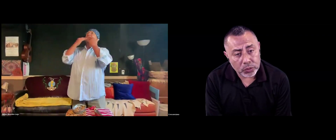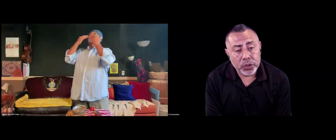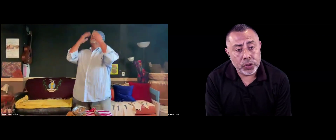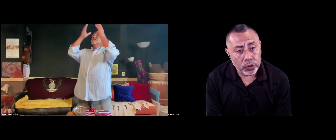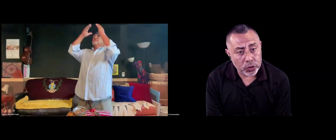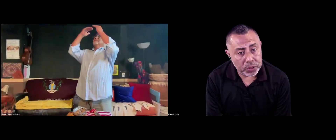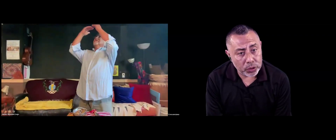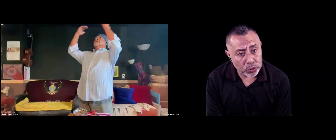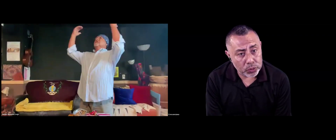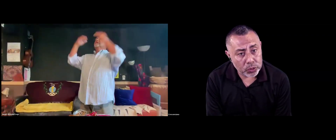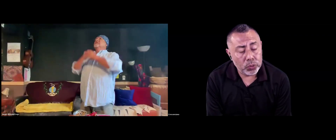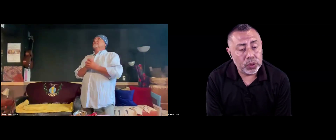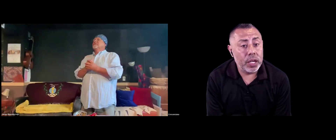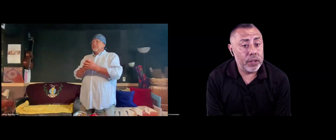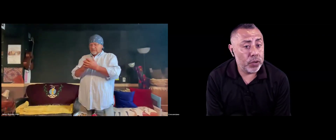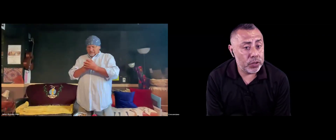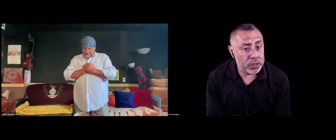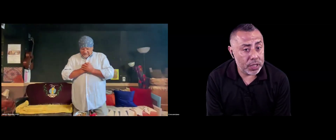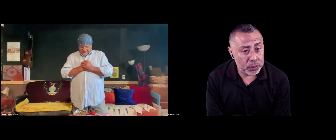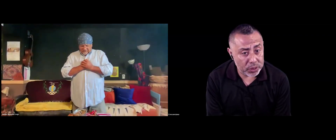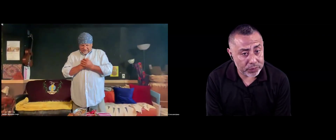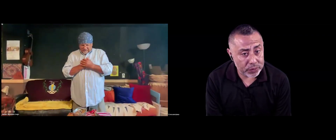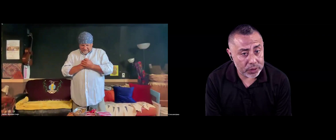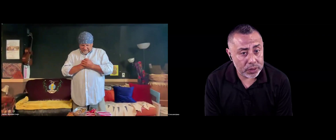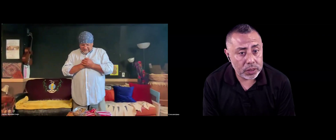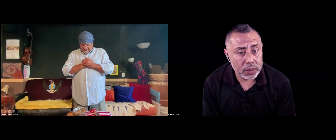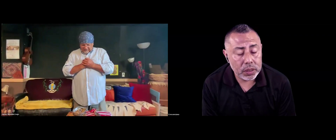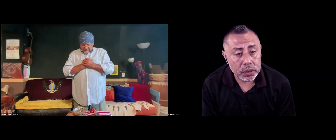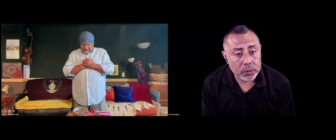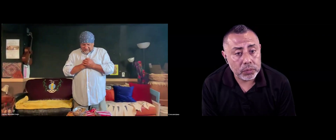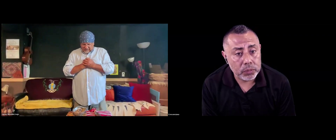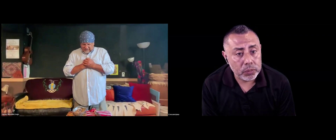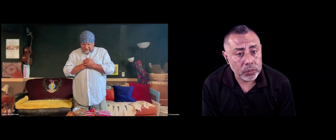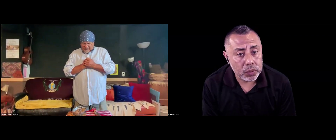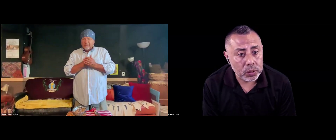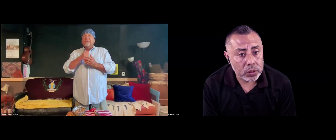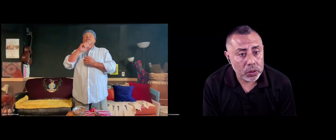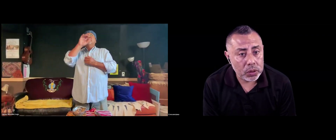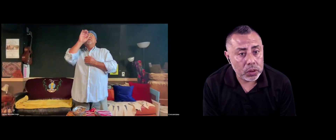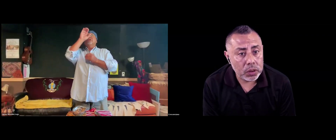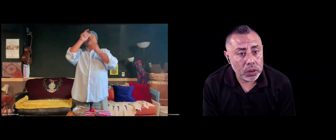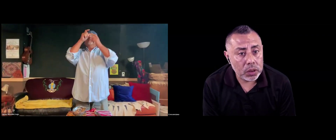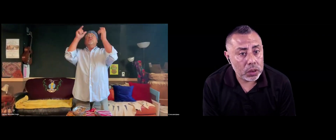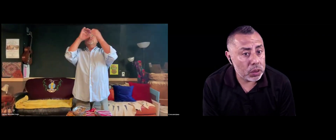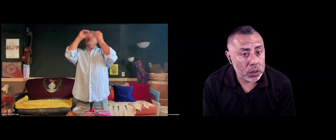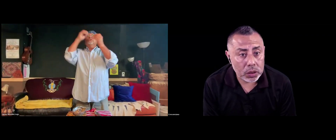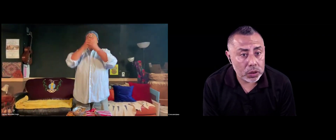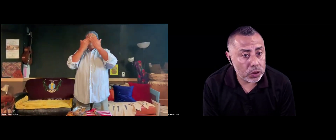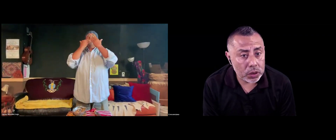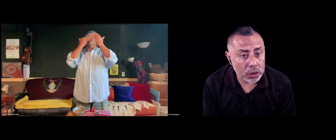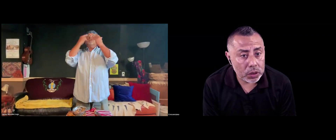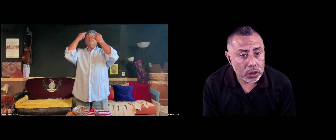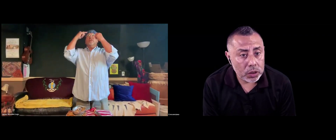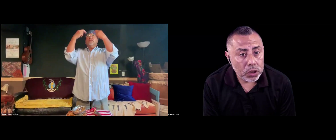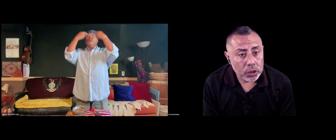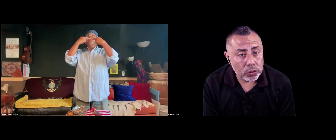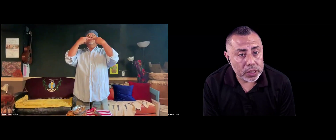We thank Mother Earth below. We thank Mother Sky above.